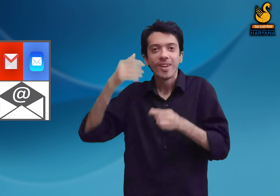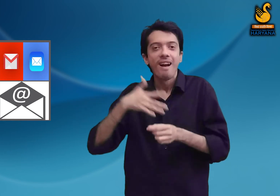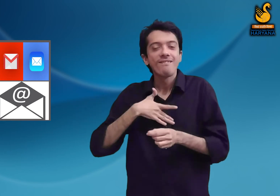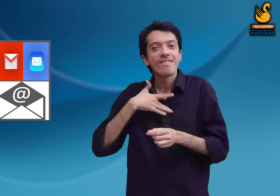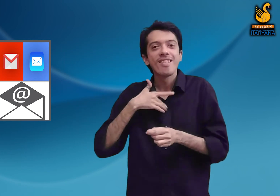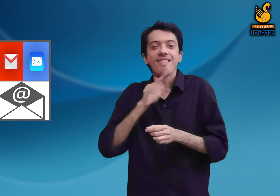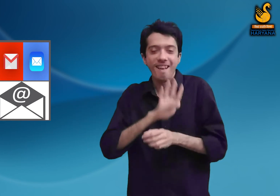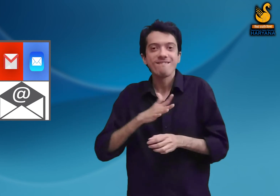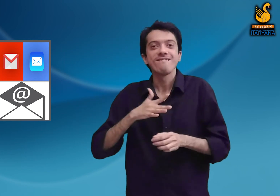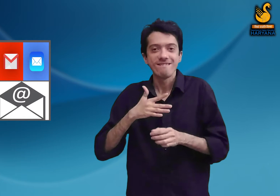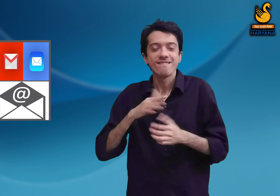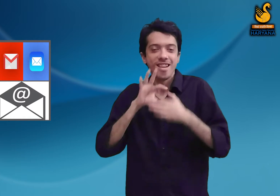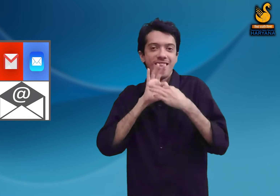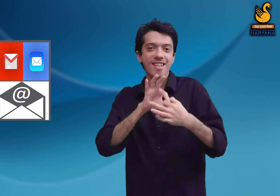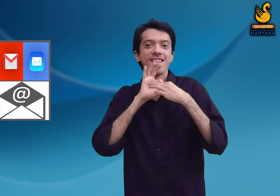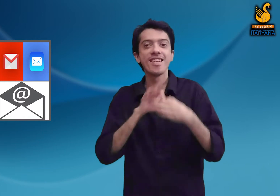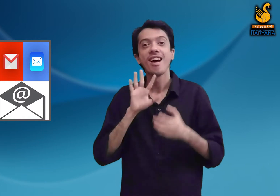Then the receiver reads the letter and it feels connect.